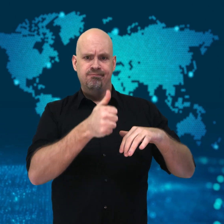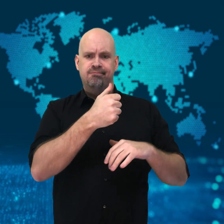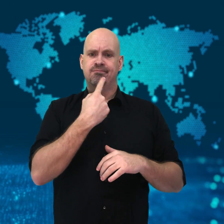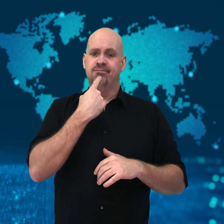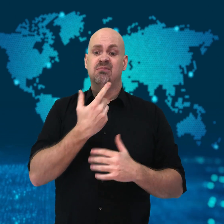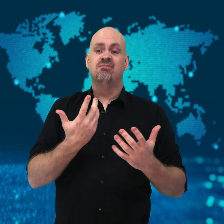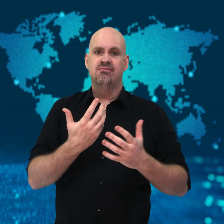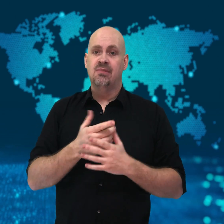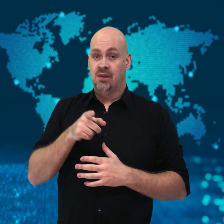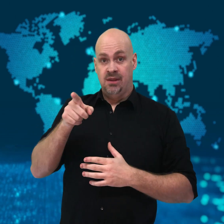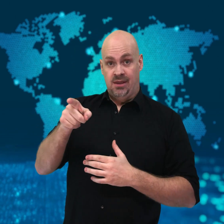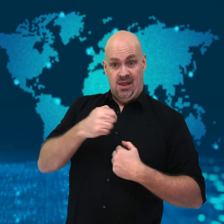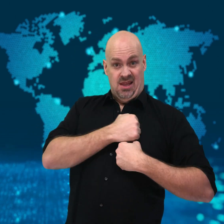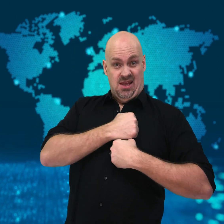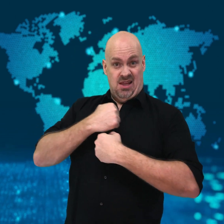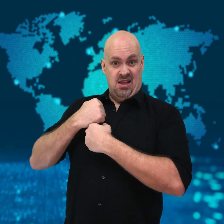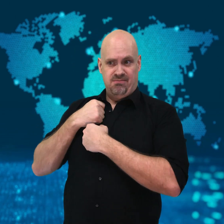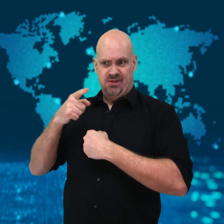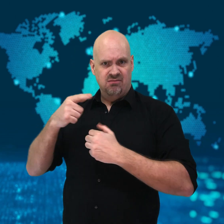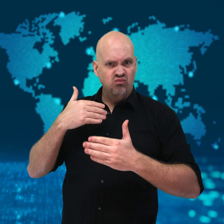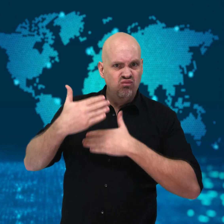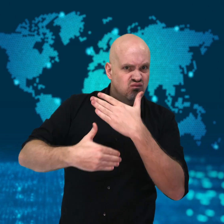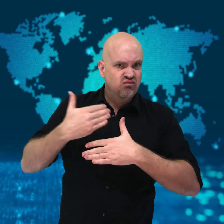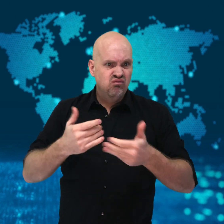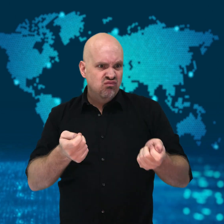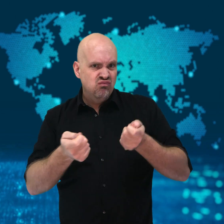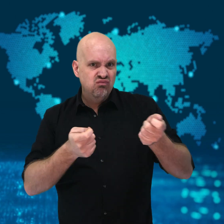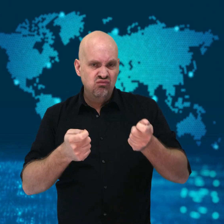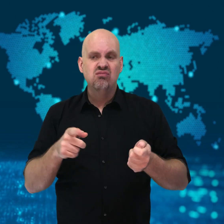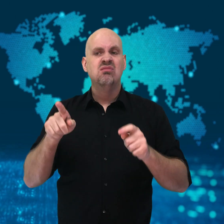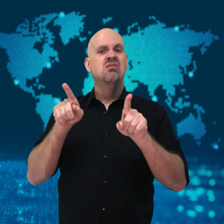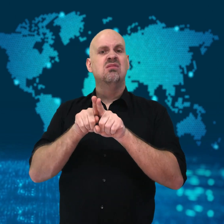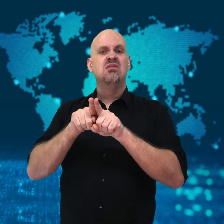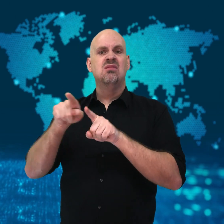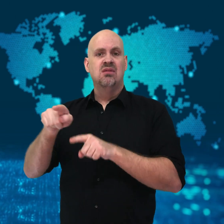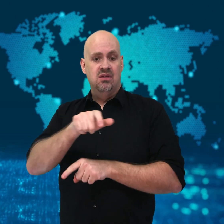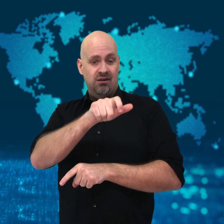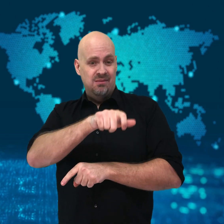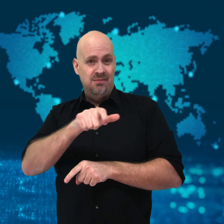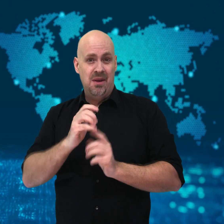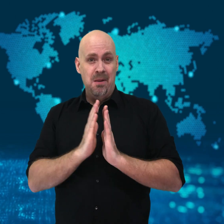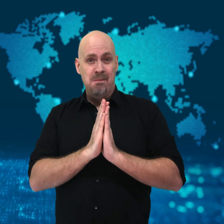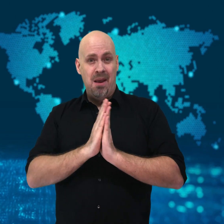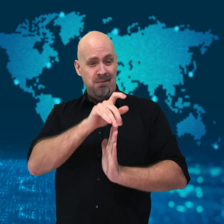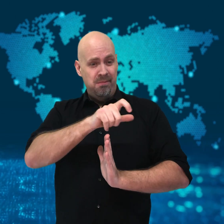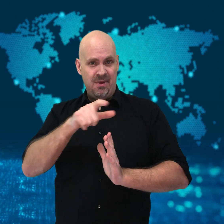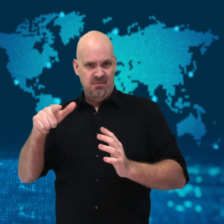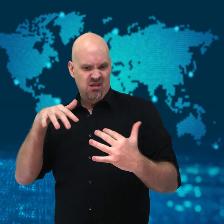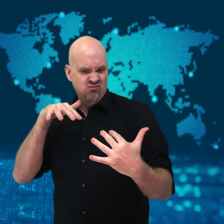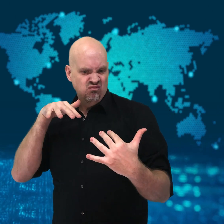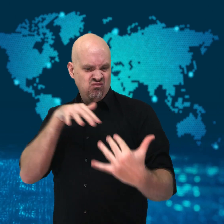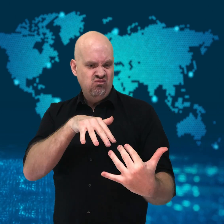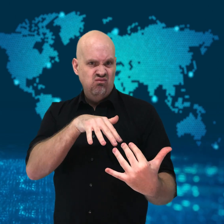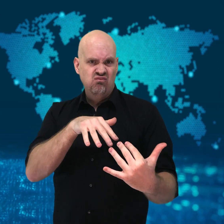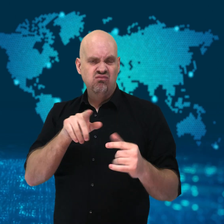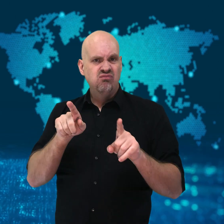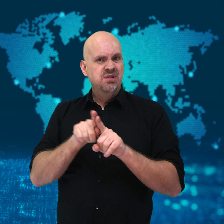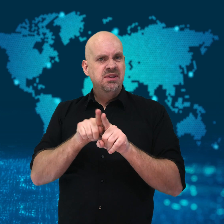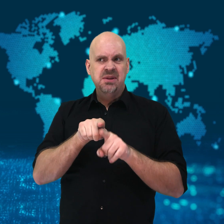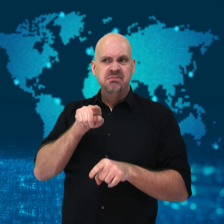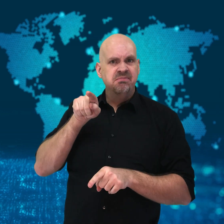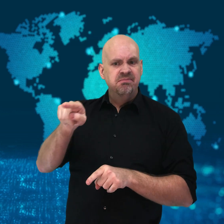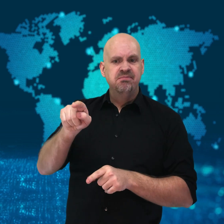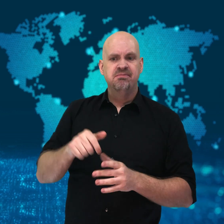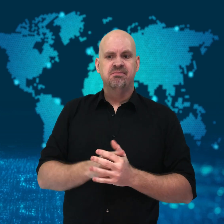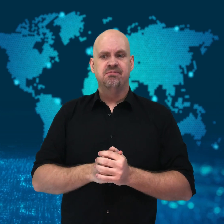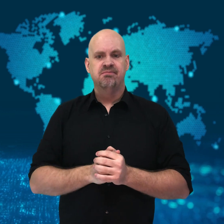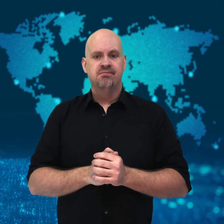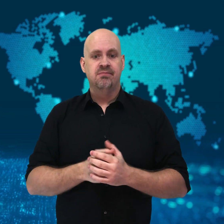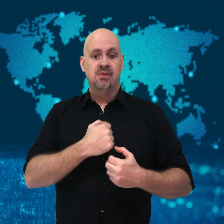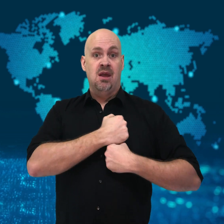A UN official called the military’s actions a “war on Myanmar’s people.”